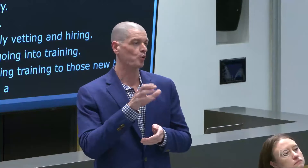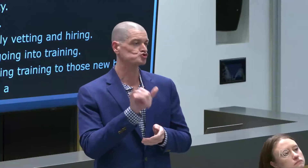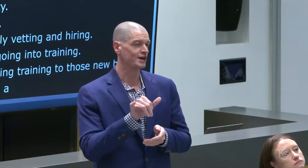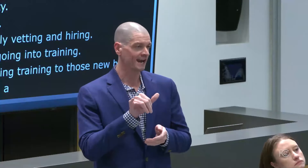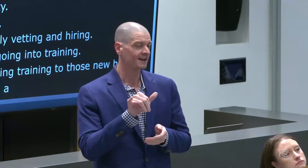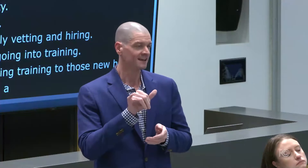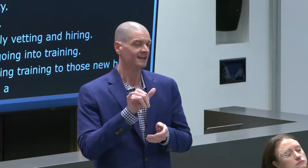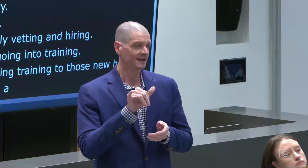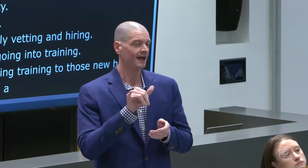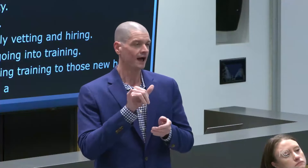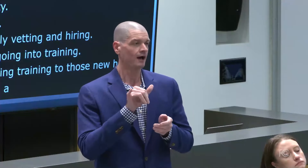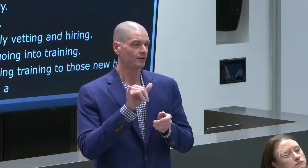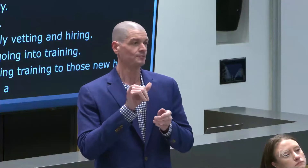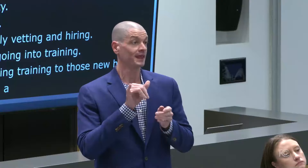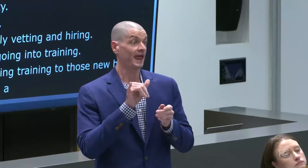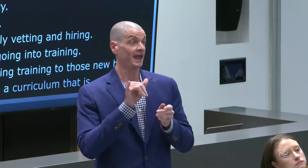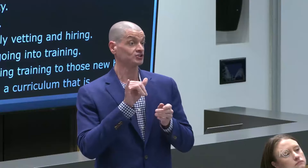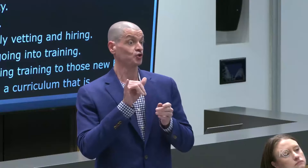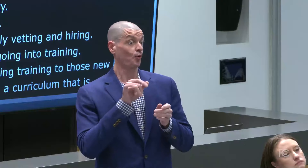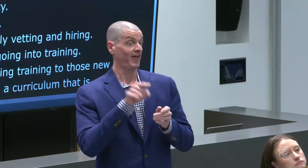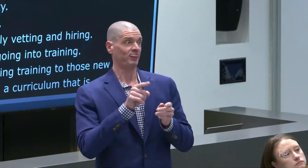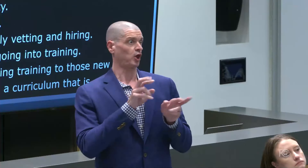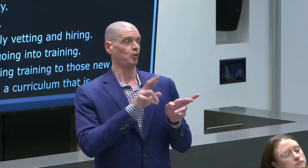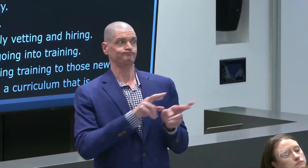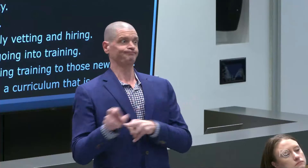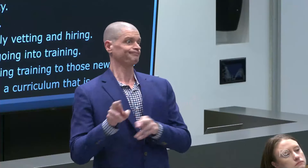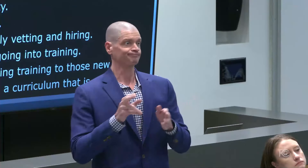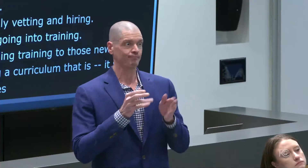THOSE NEW HIRES.